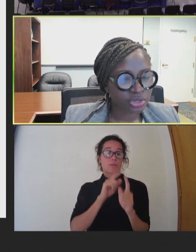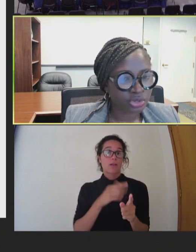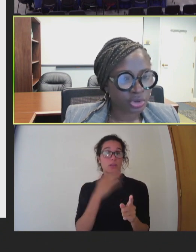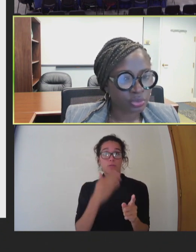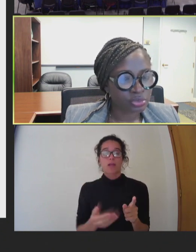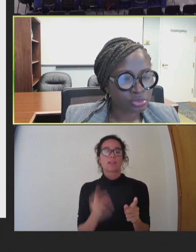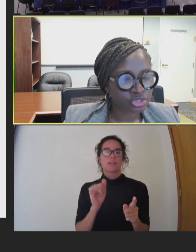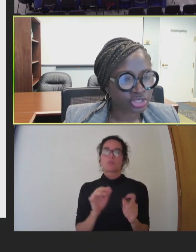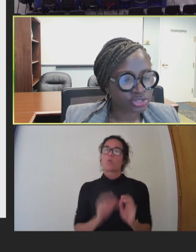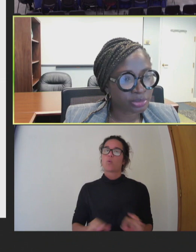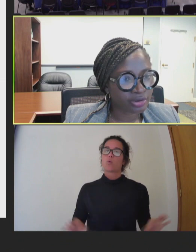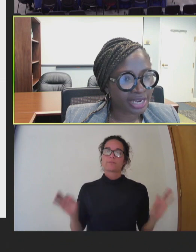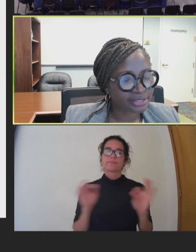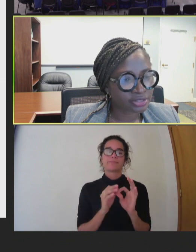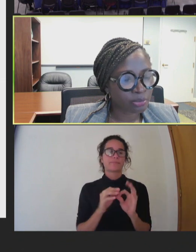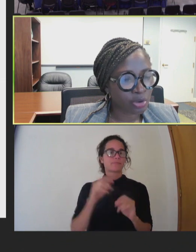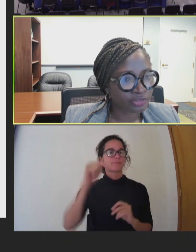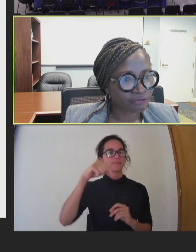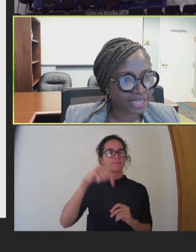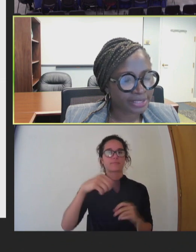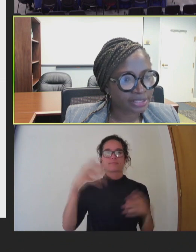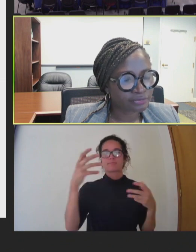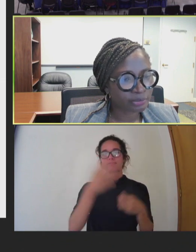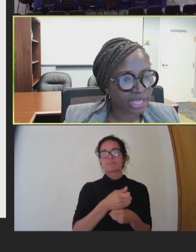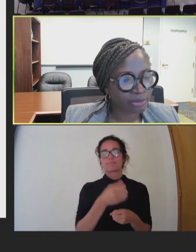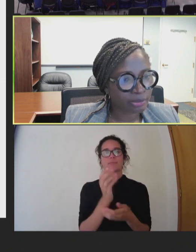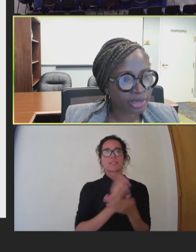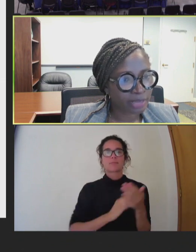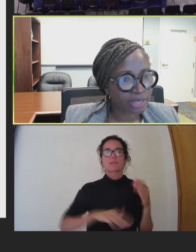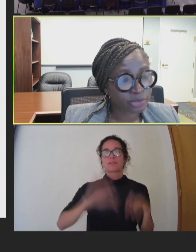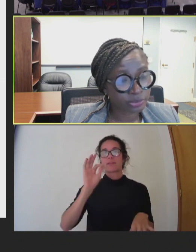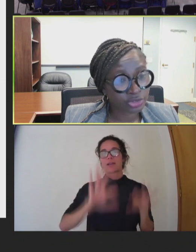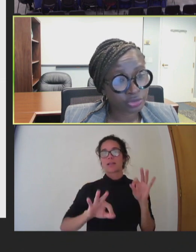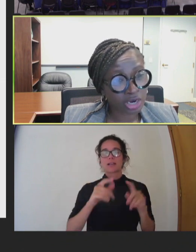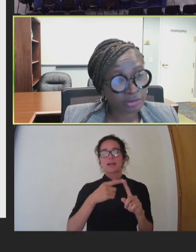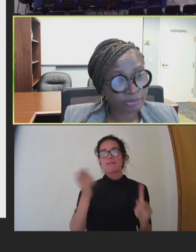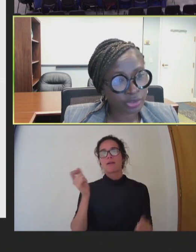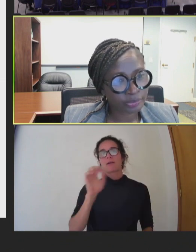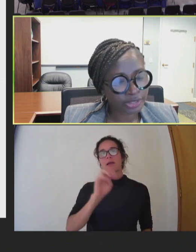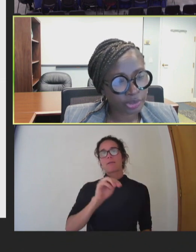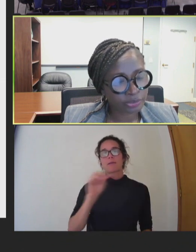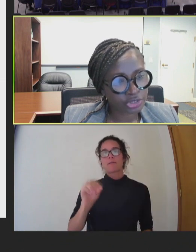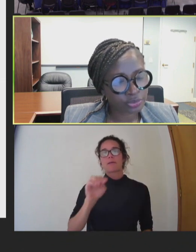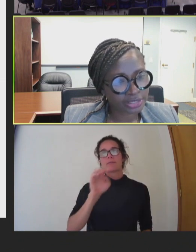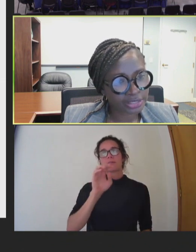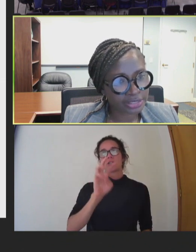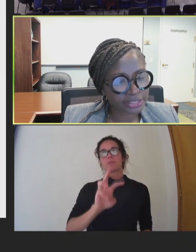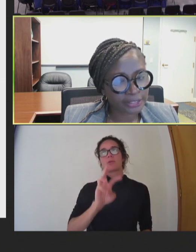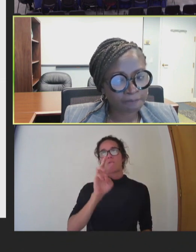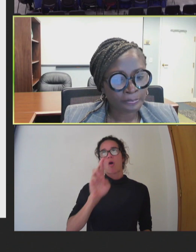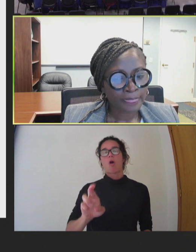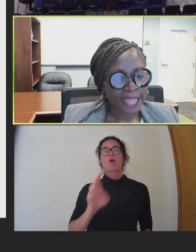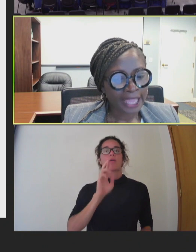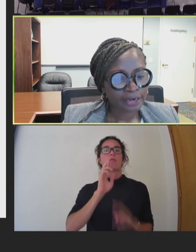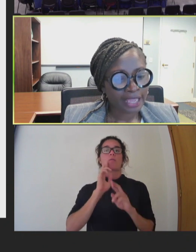you know, just summarizes some of the findings from the MMWR report we published with CDC.